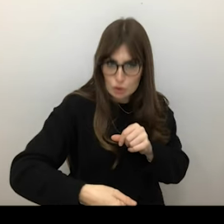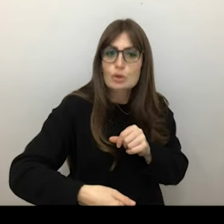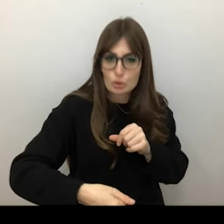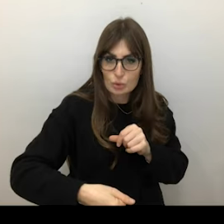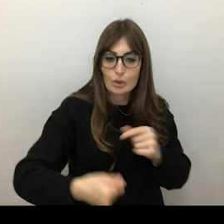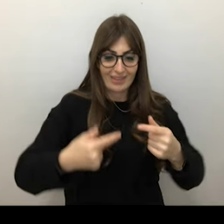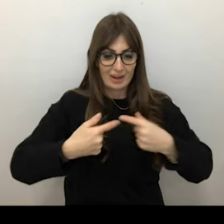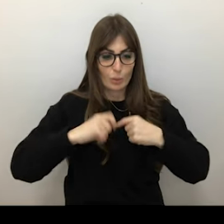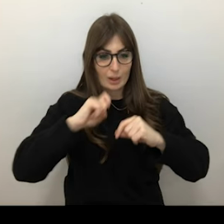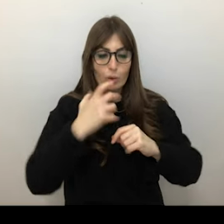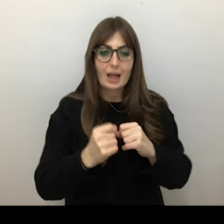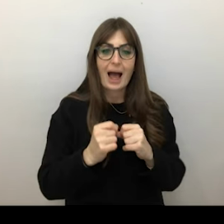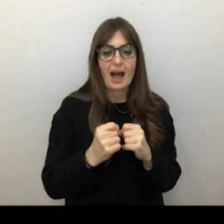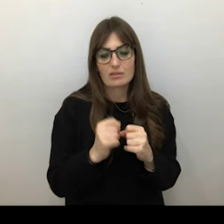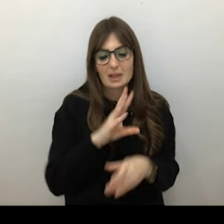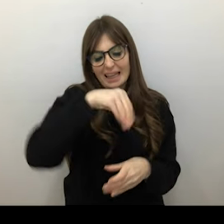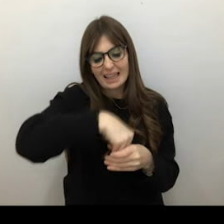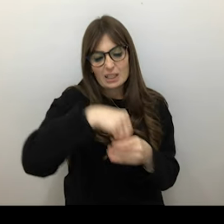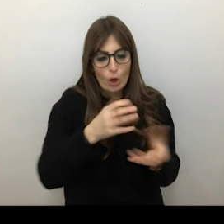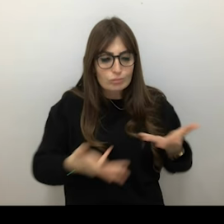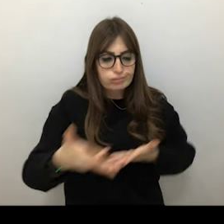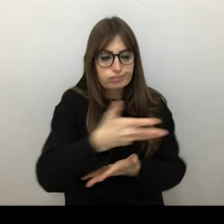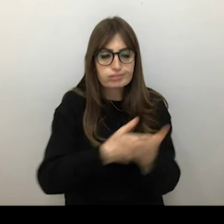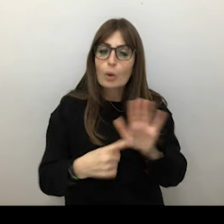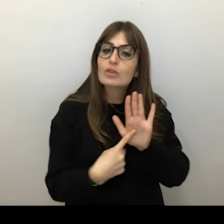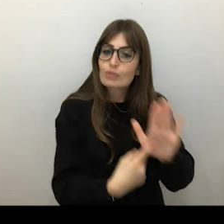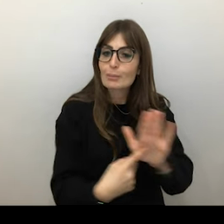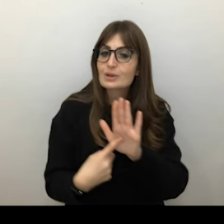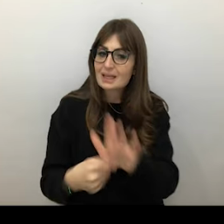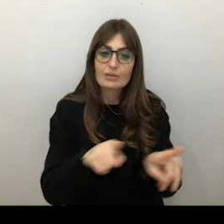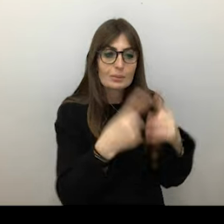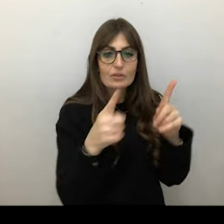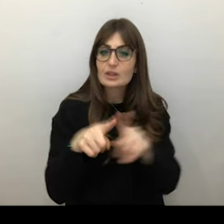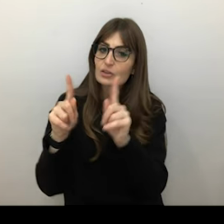And then we will undertake an internal moderation with representatives from relevant teams and make